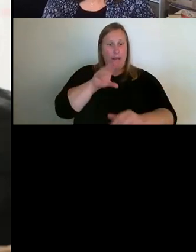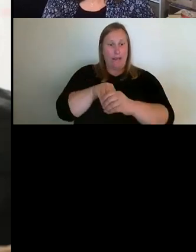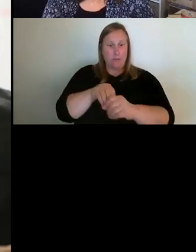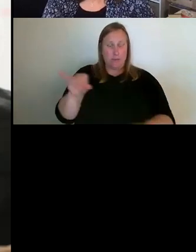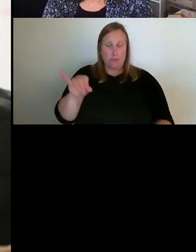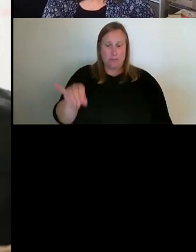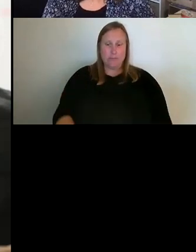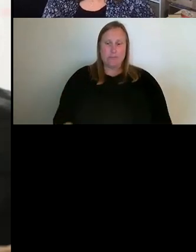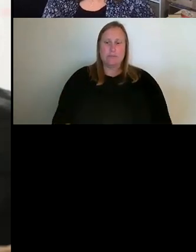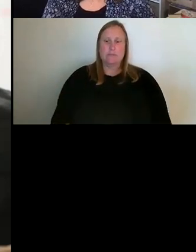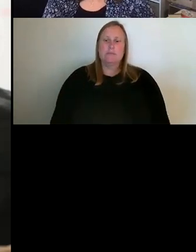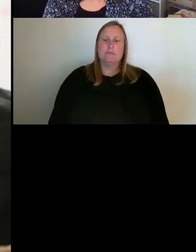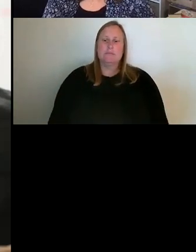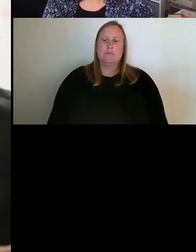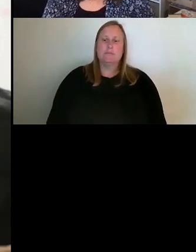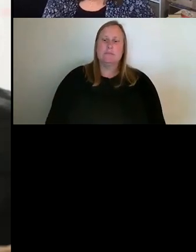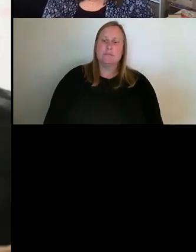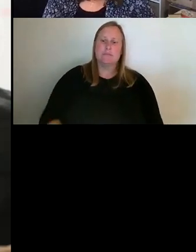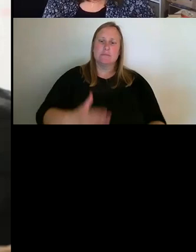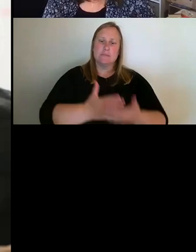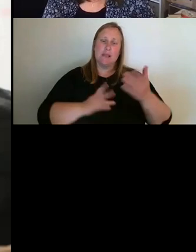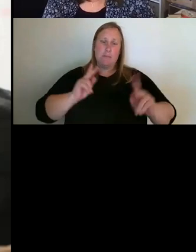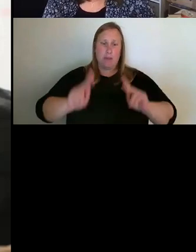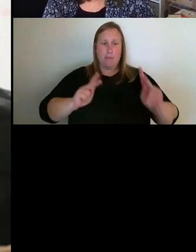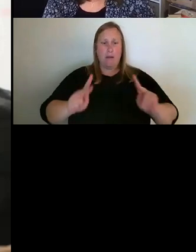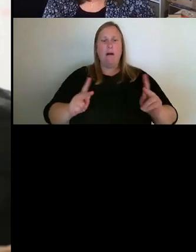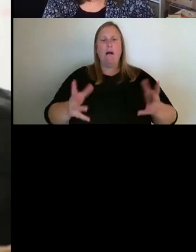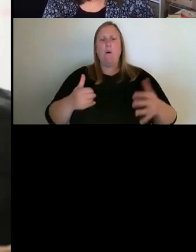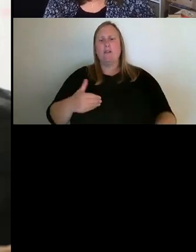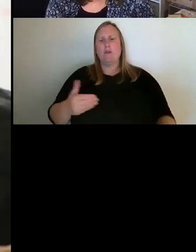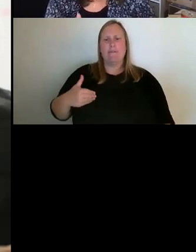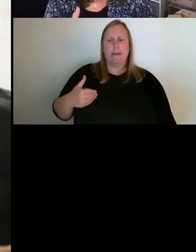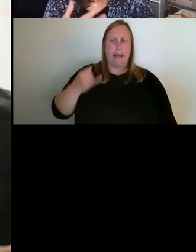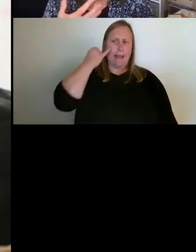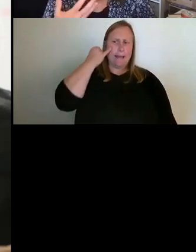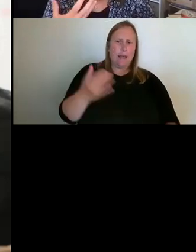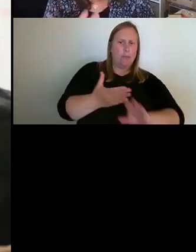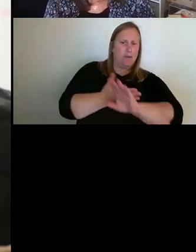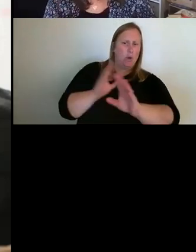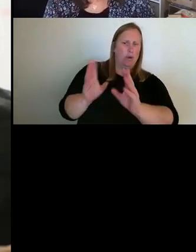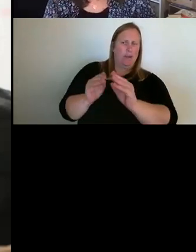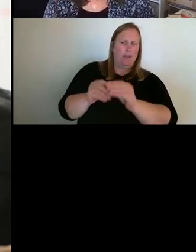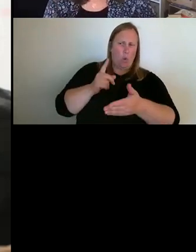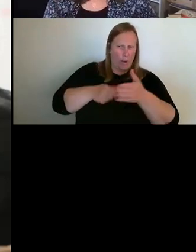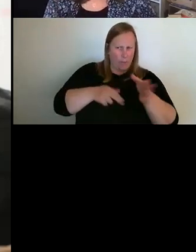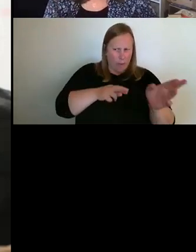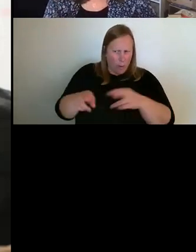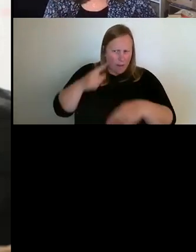some participants really want to have an idea of what do I need to be ready for in this meeting?